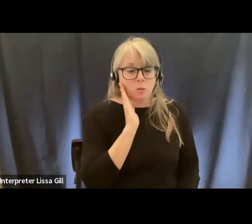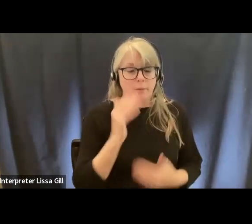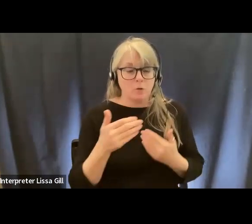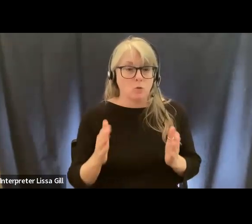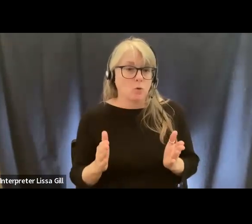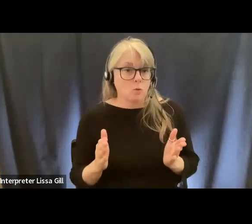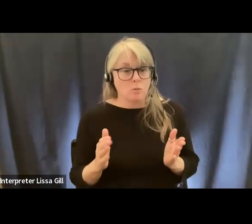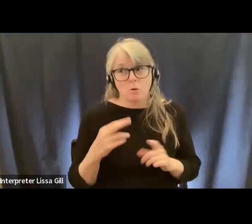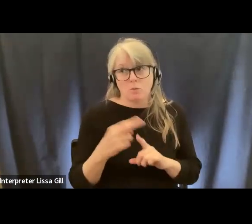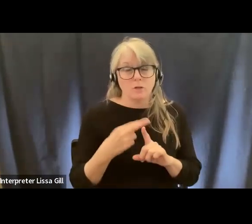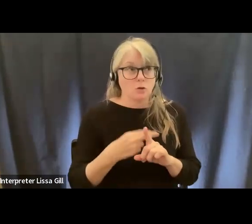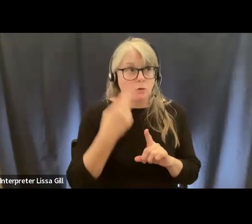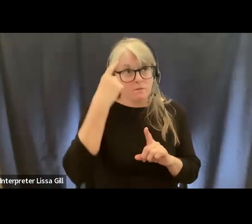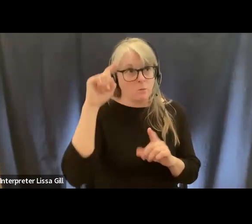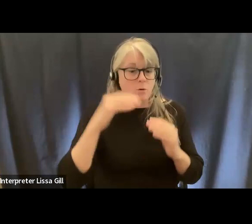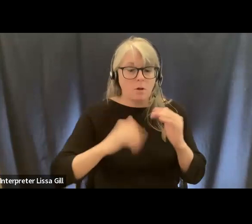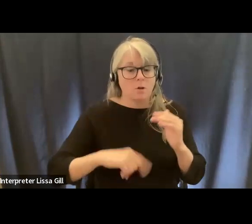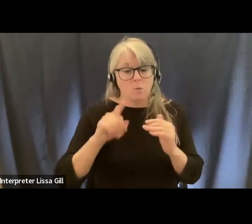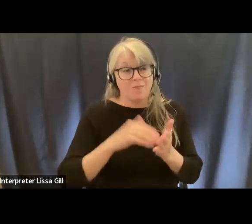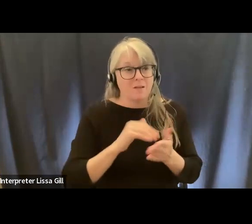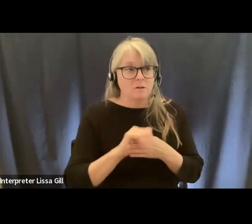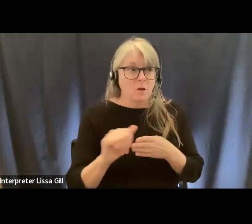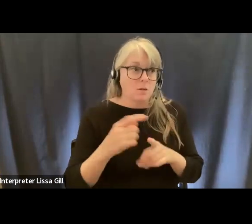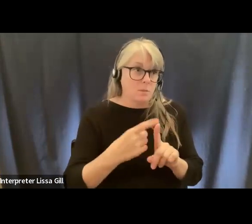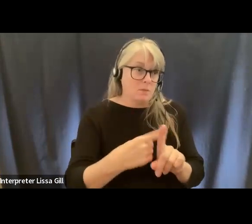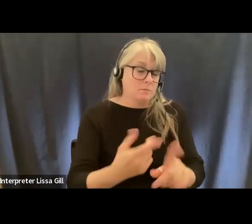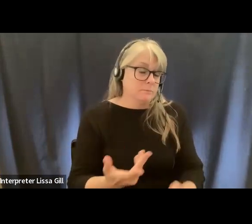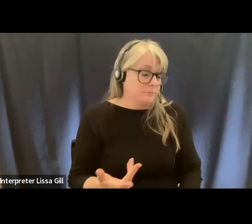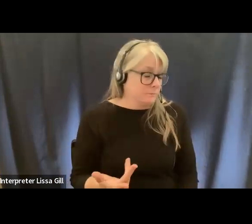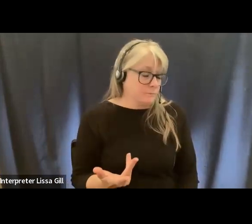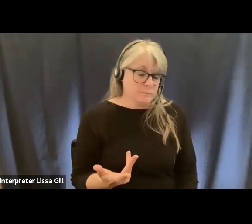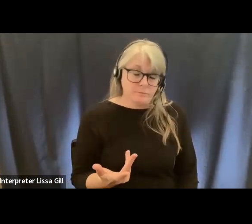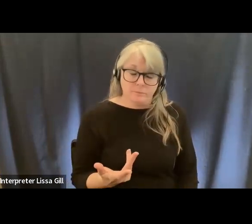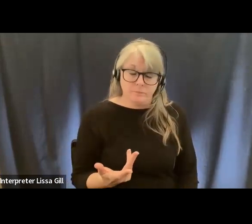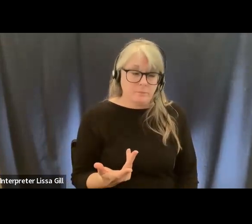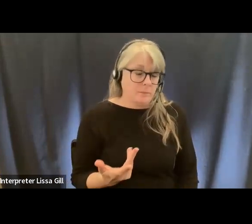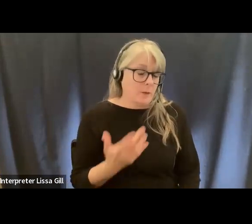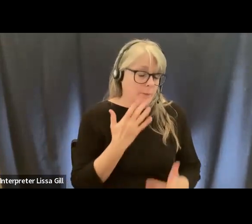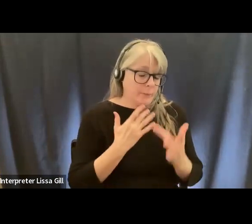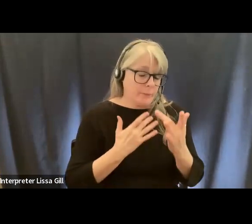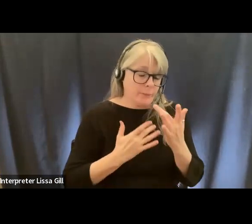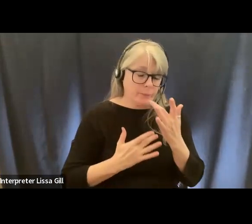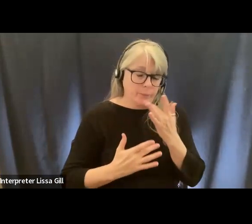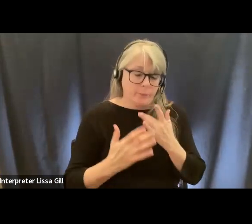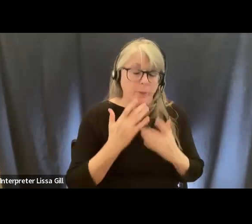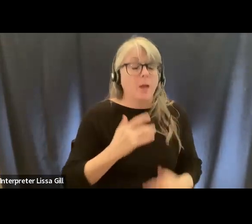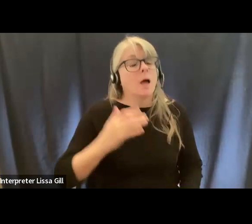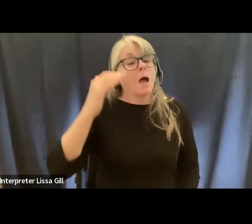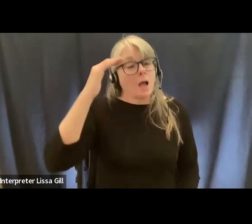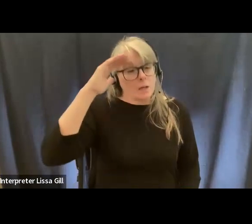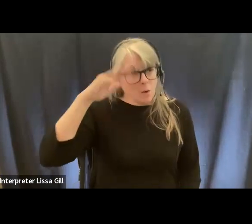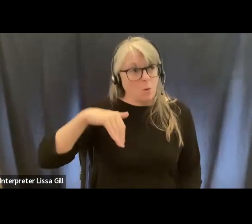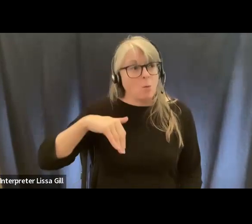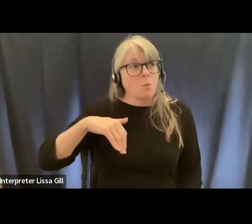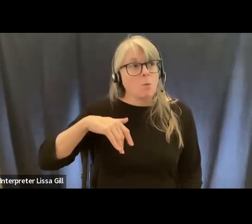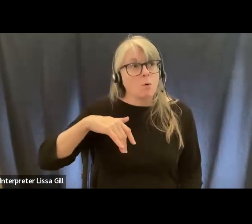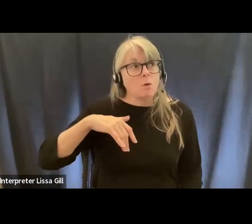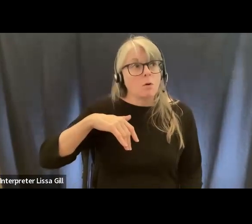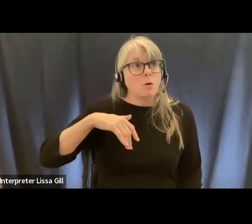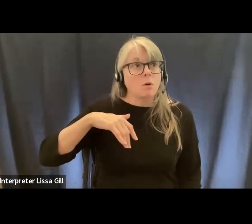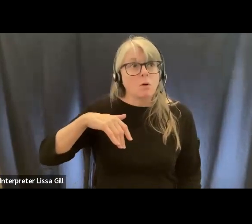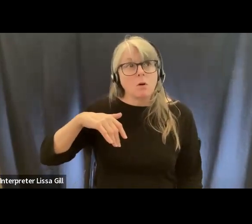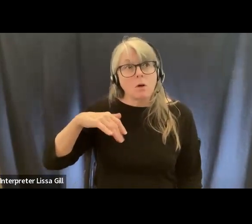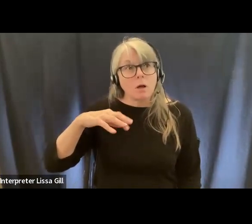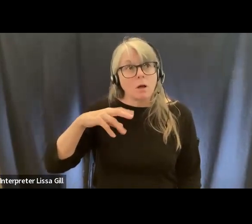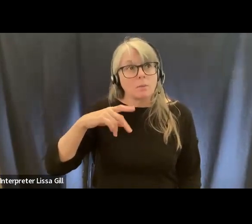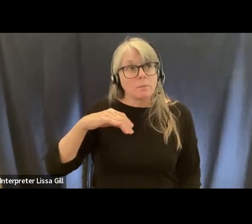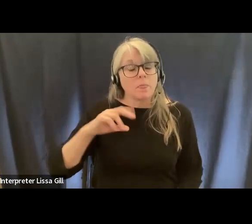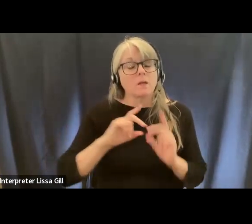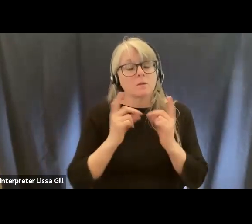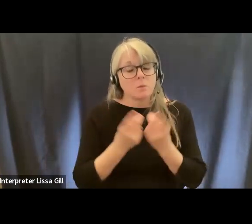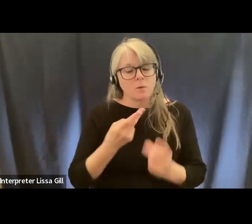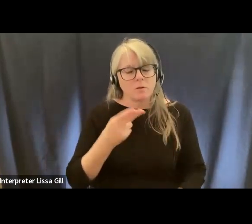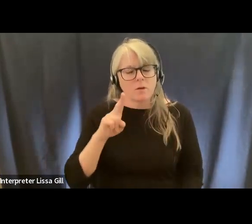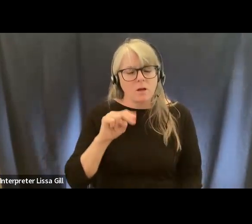You know, rental for under a thousand dollars. I mean, it's very scarce. I do know that, there are The Department of HUD, I believe it is.